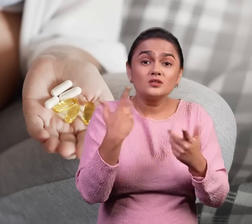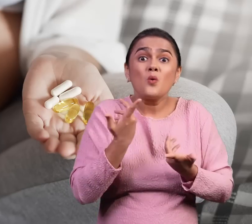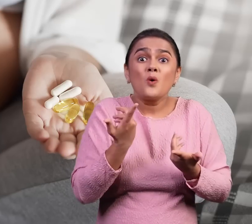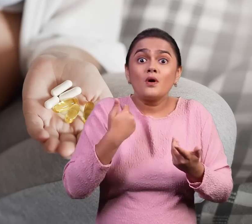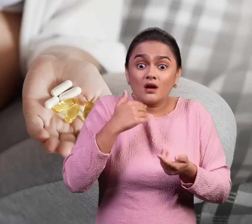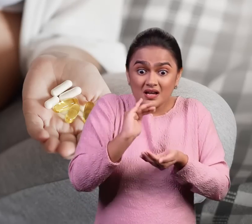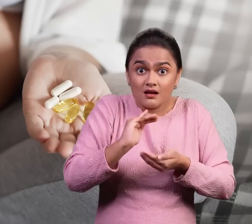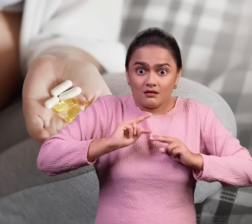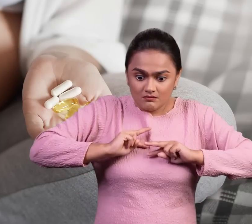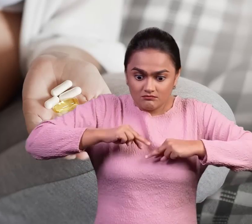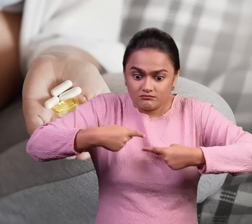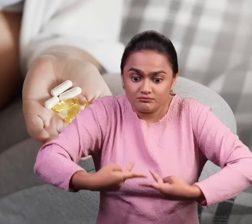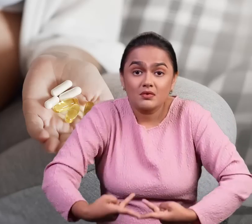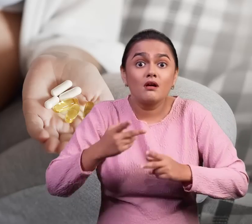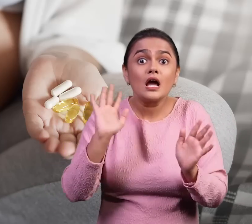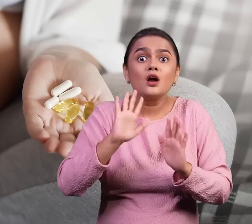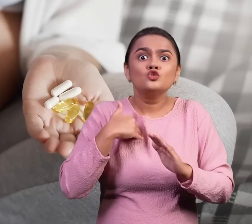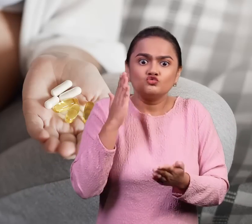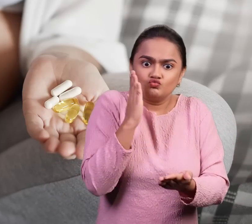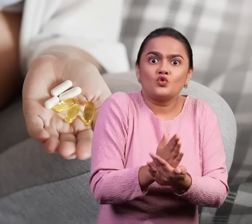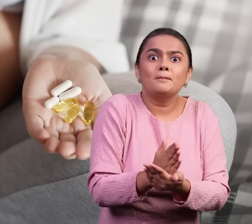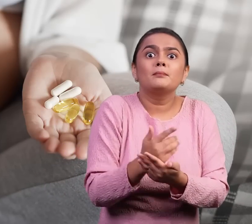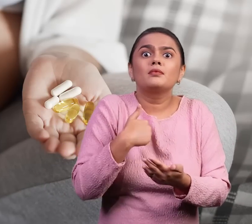This is to prevent HIV from transmitting to the child.